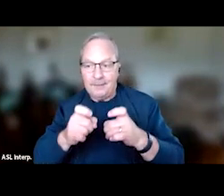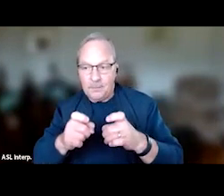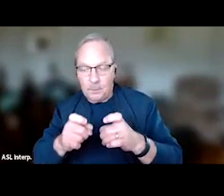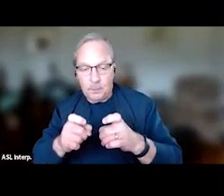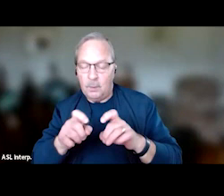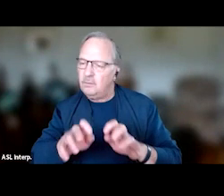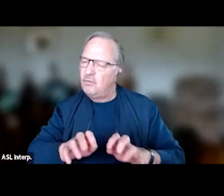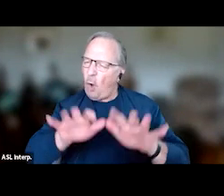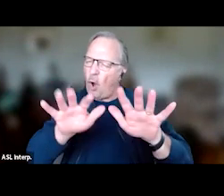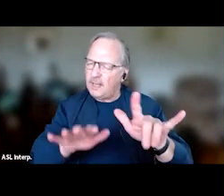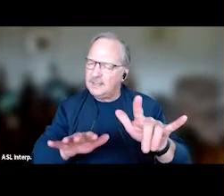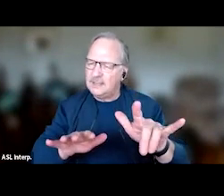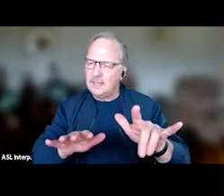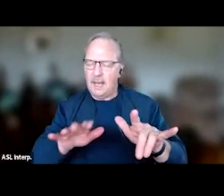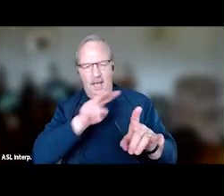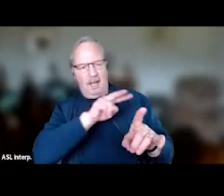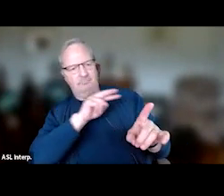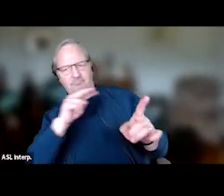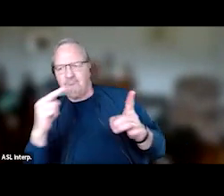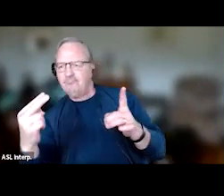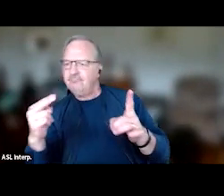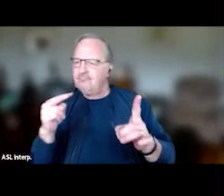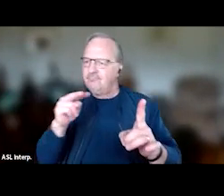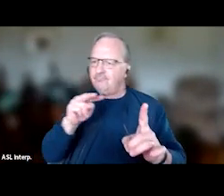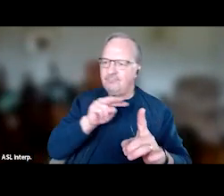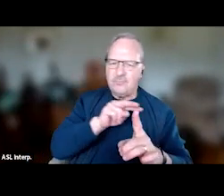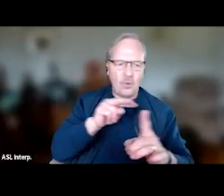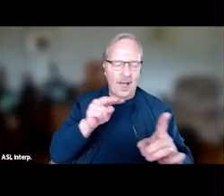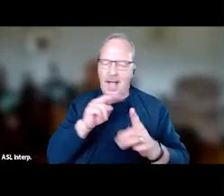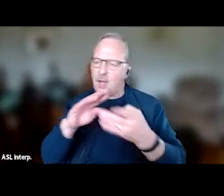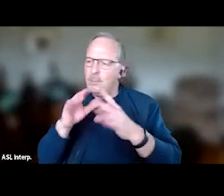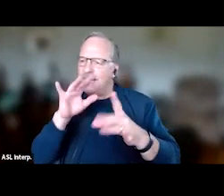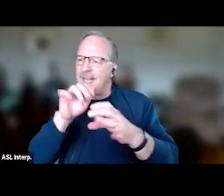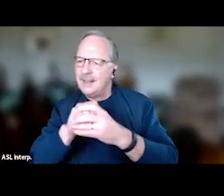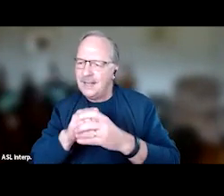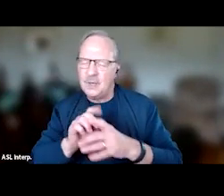a panoramic view of why community engagement is extremely important